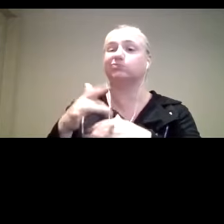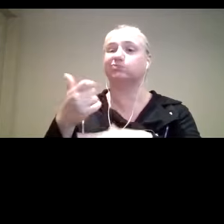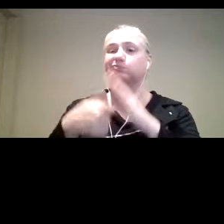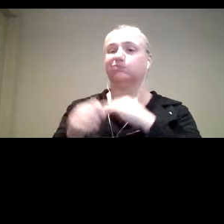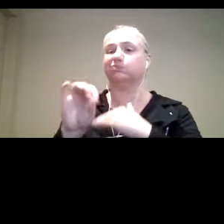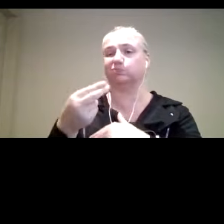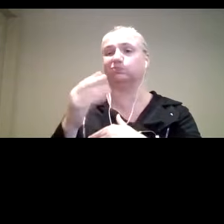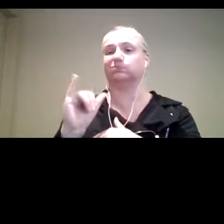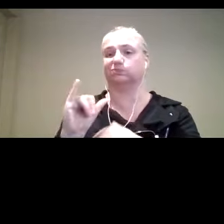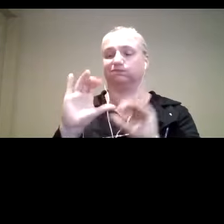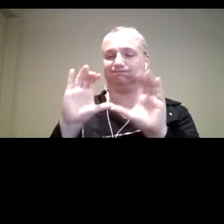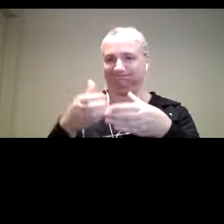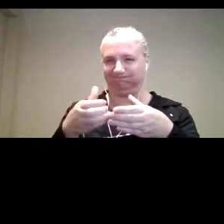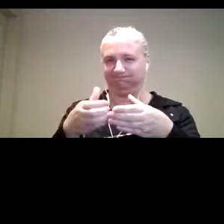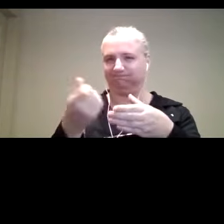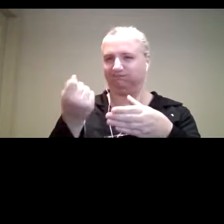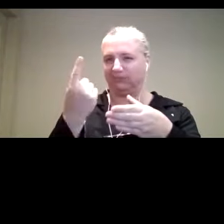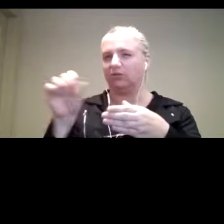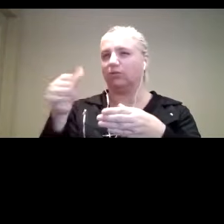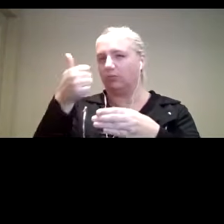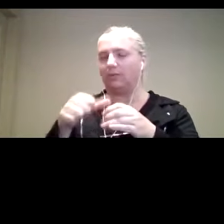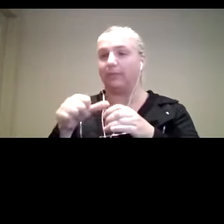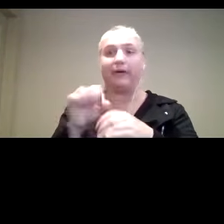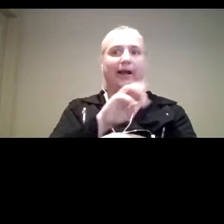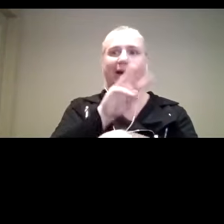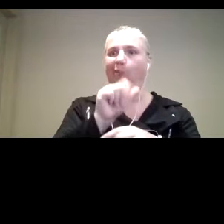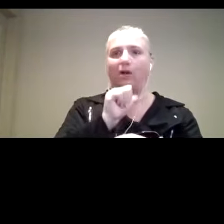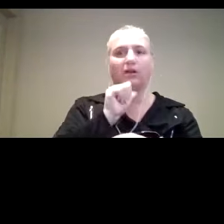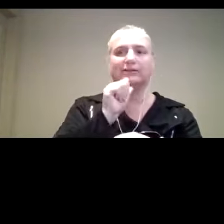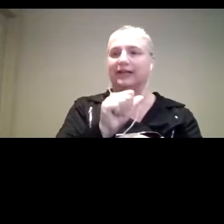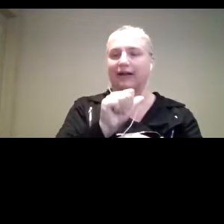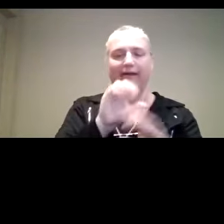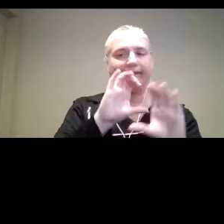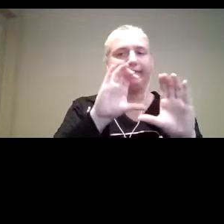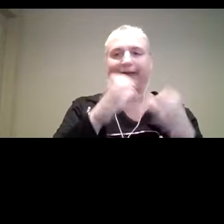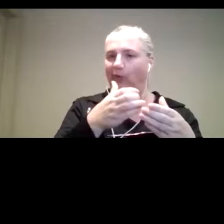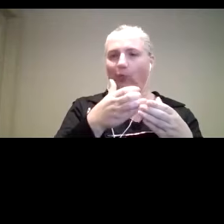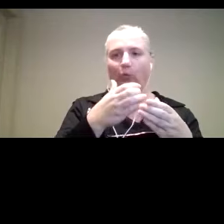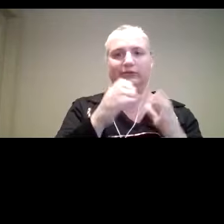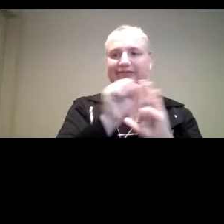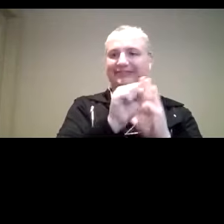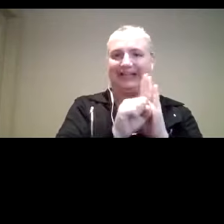Again, categories in other states. Iowa is the only non-categorical state in the nation.